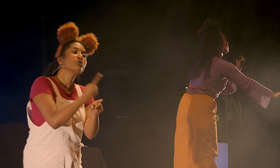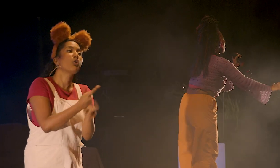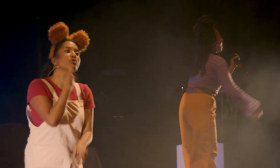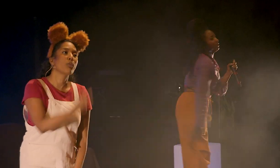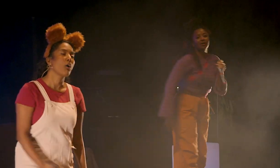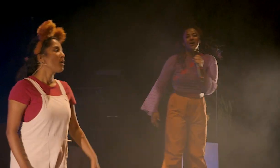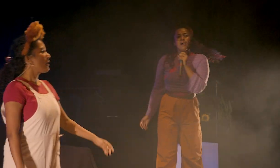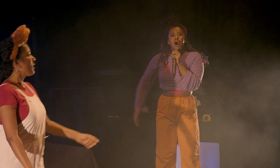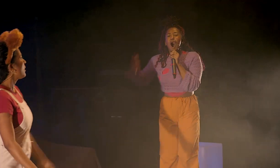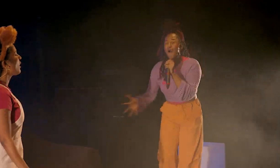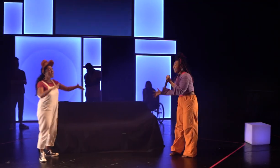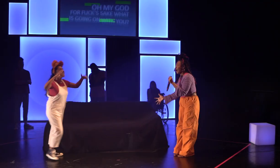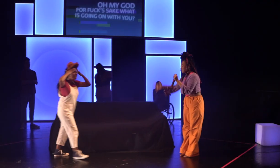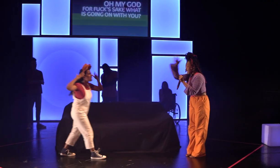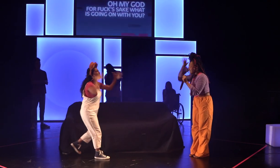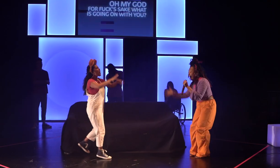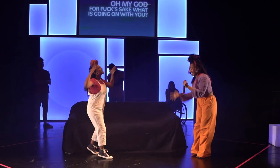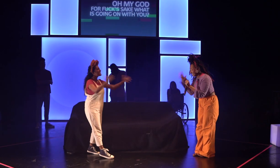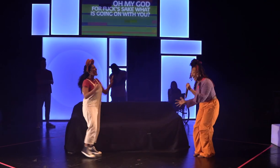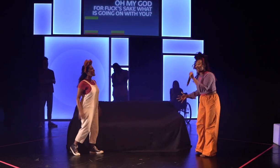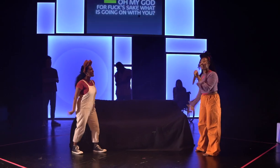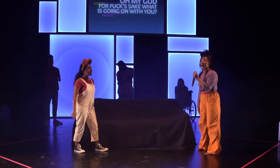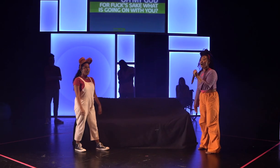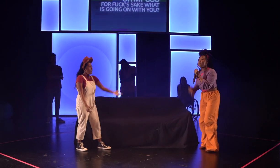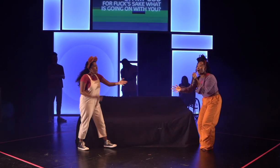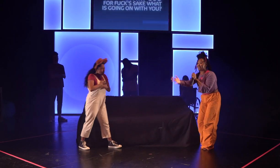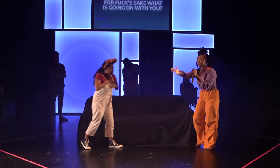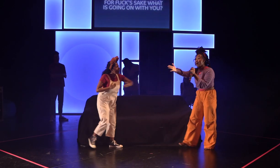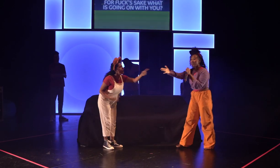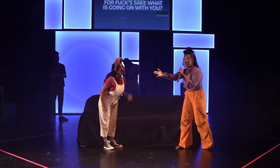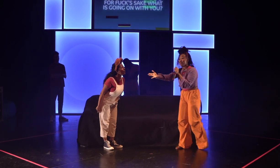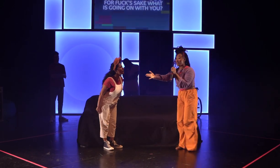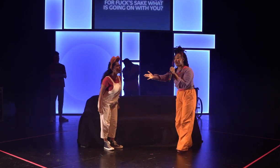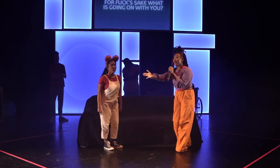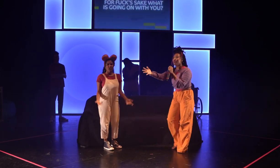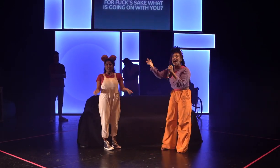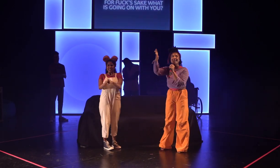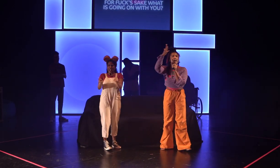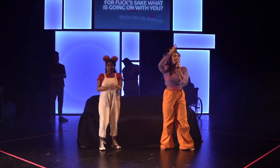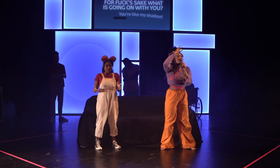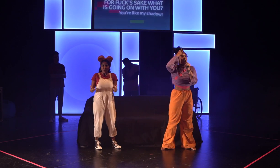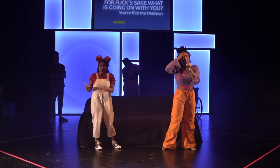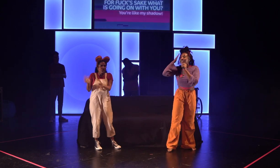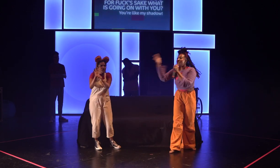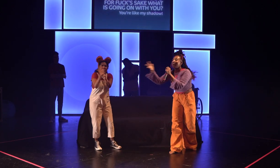'Oh my God, for fuck's sake! What is going on with you? You're like my shadow!